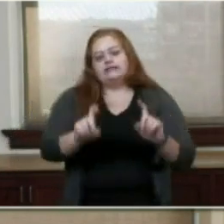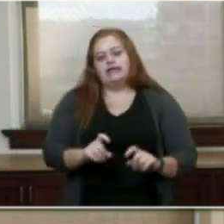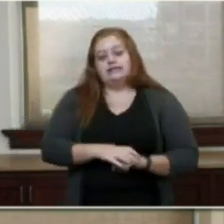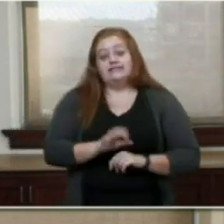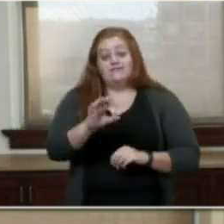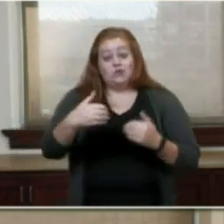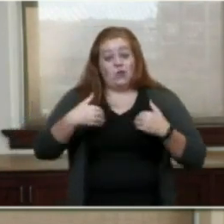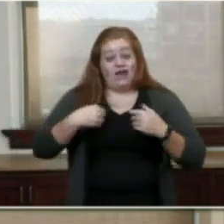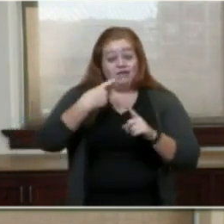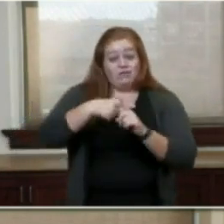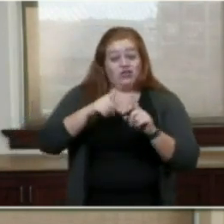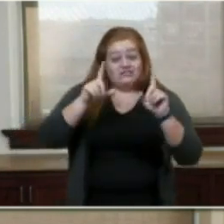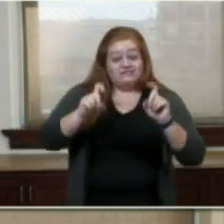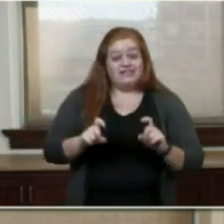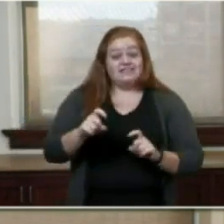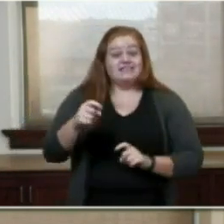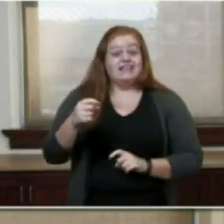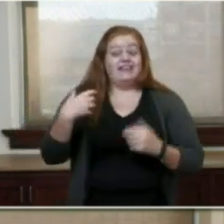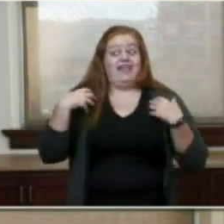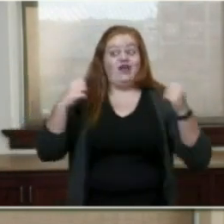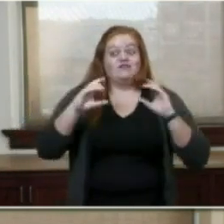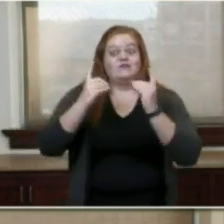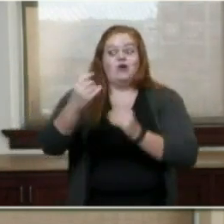please answer the phone when the health department calls and provide